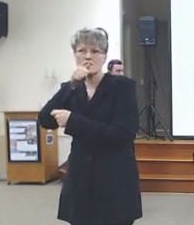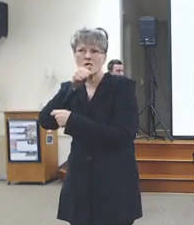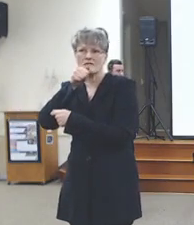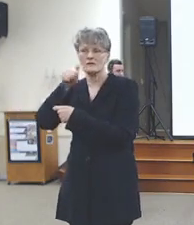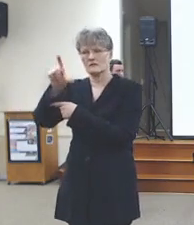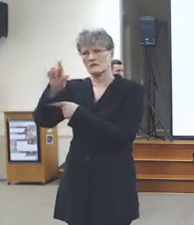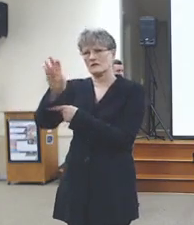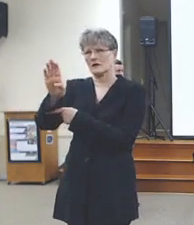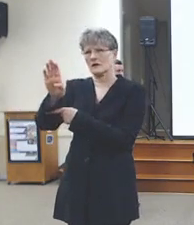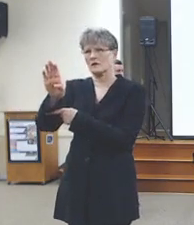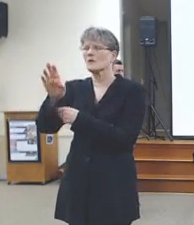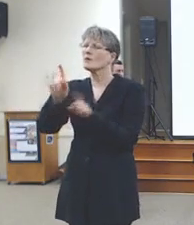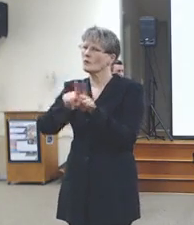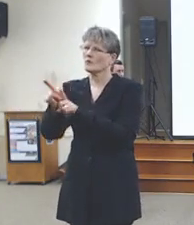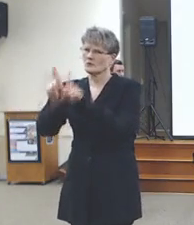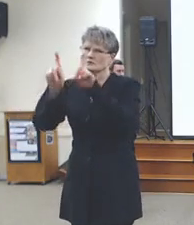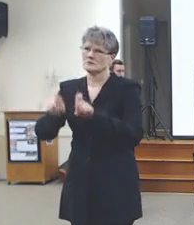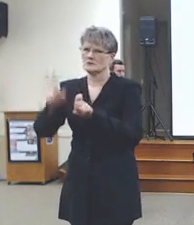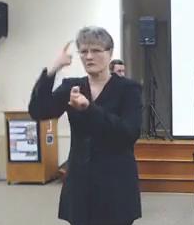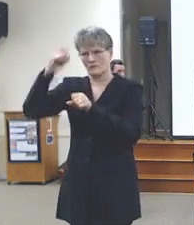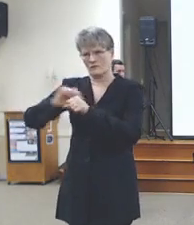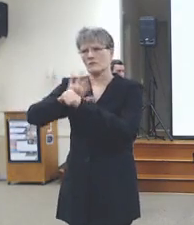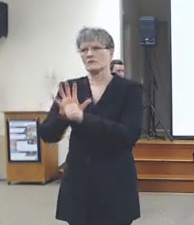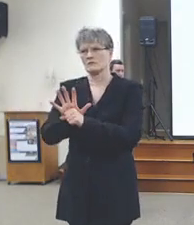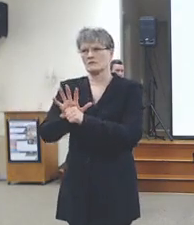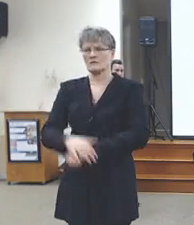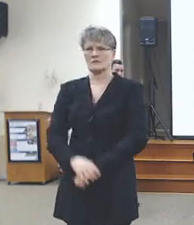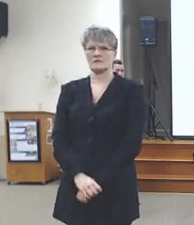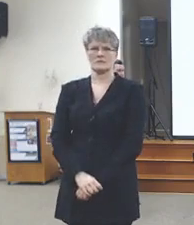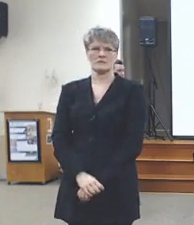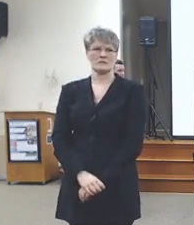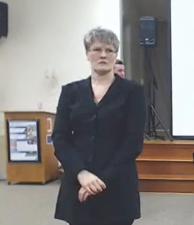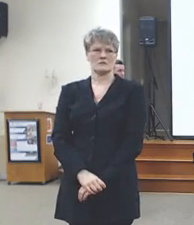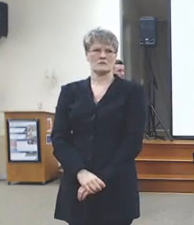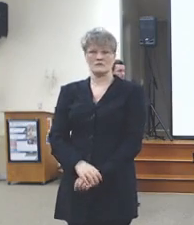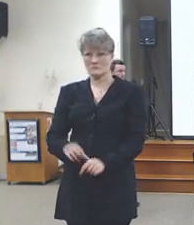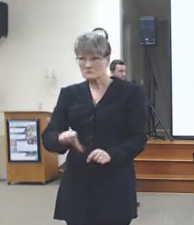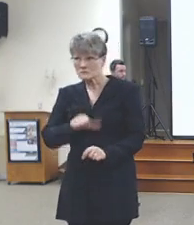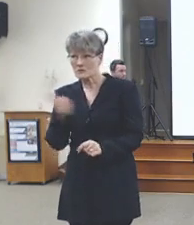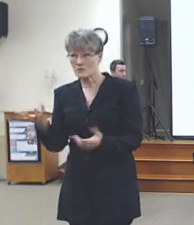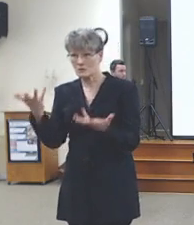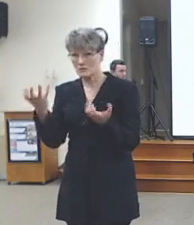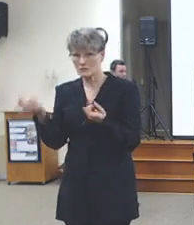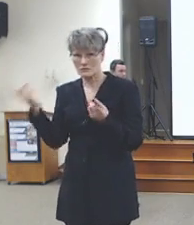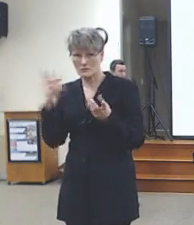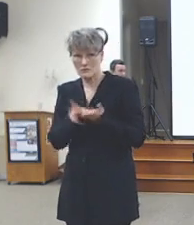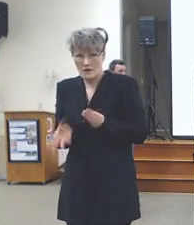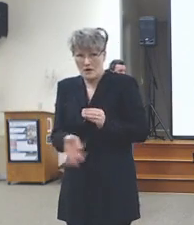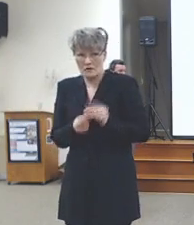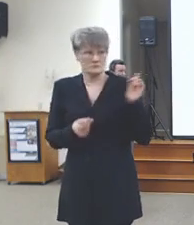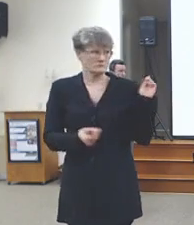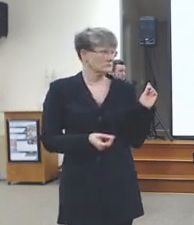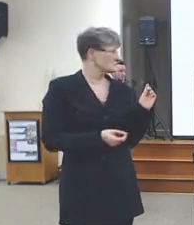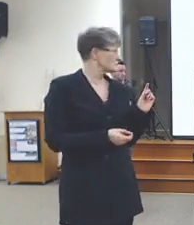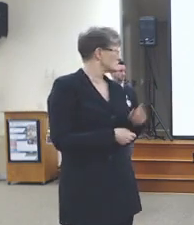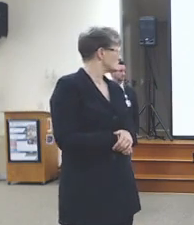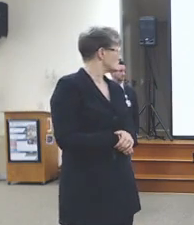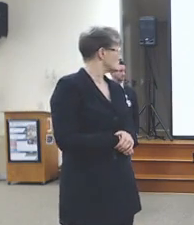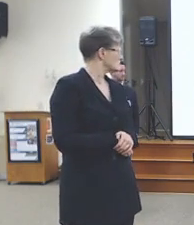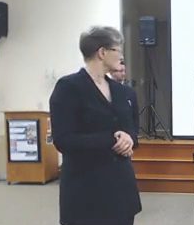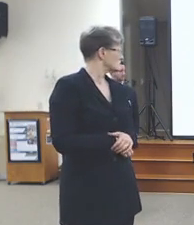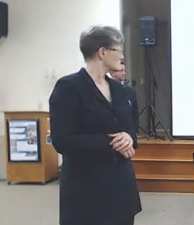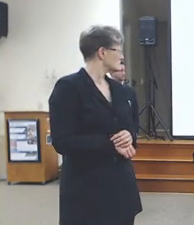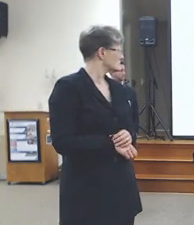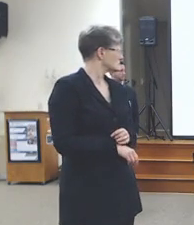doing testing, as well. Did you guys have anything to that okay first response I